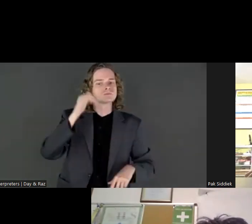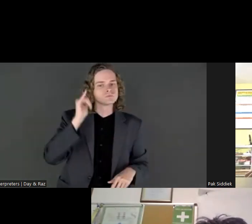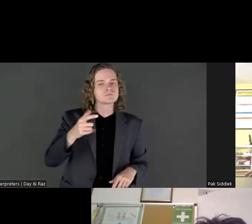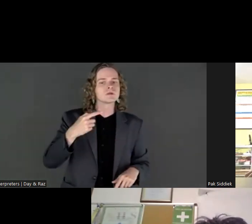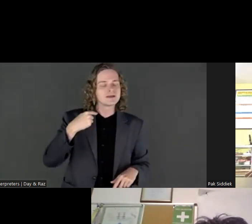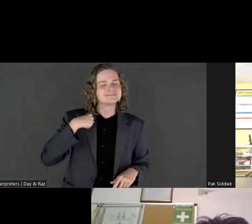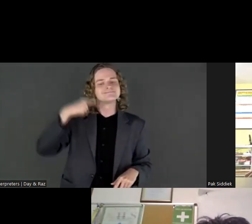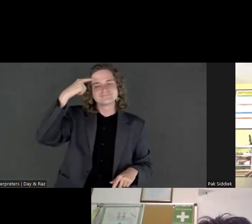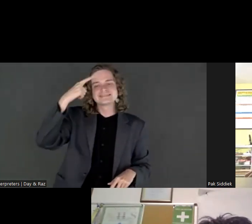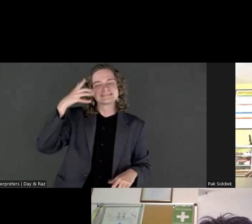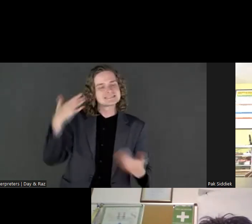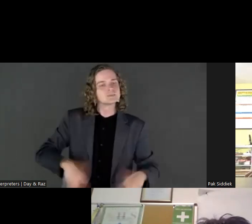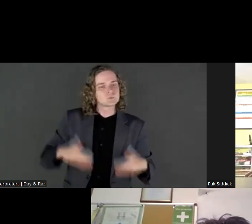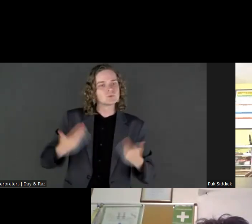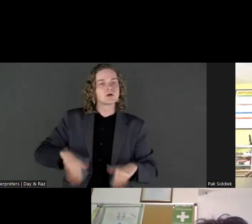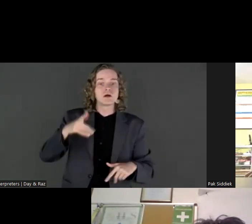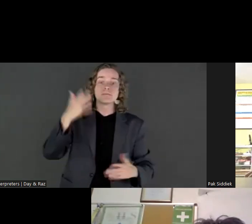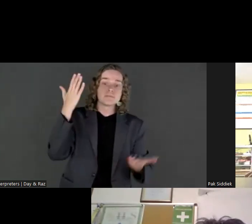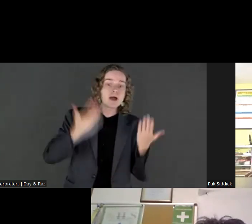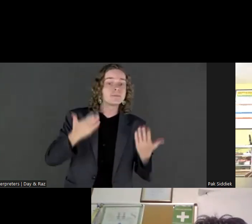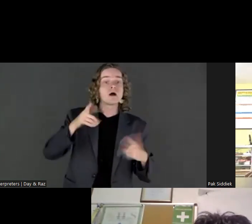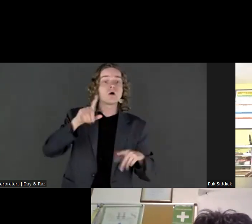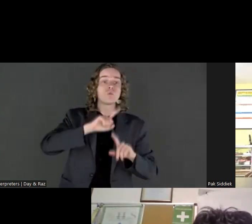And that's where we need to, to work on. So Rosario, we'll leave it there. Over to you.